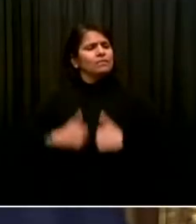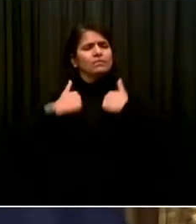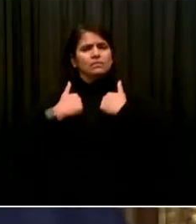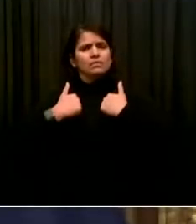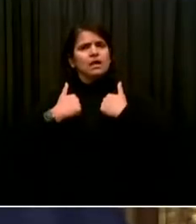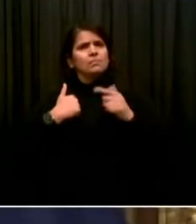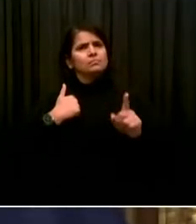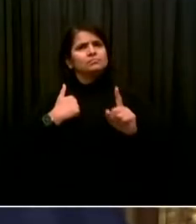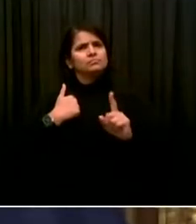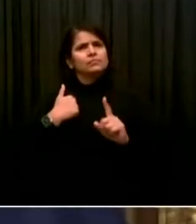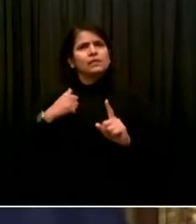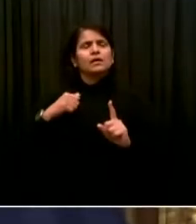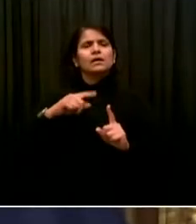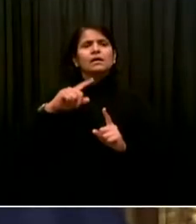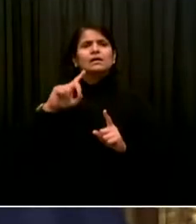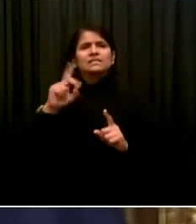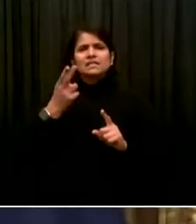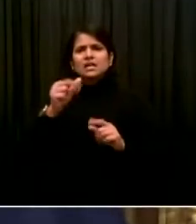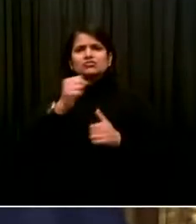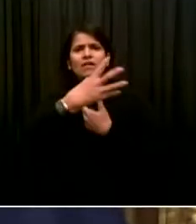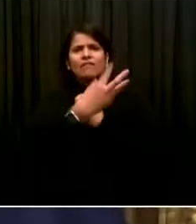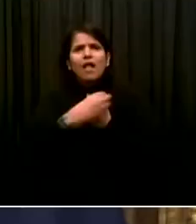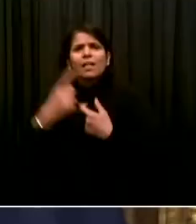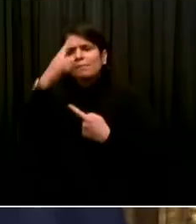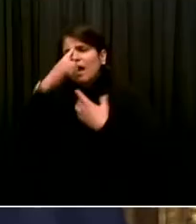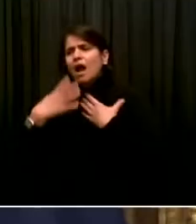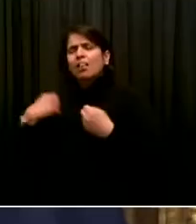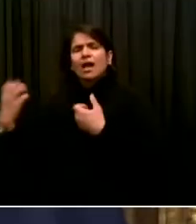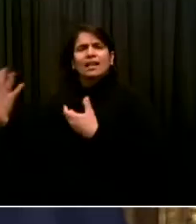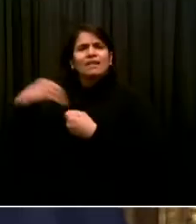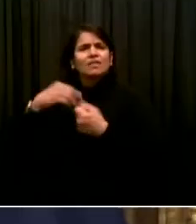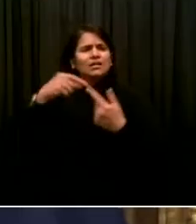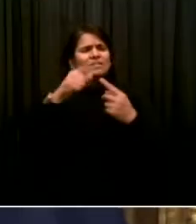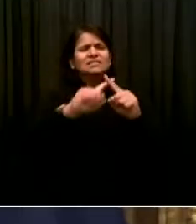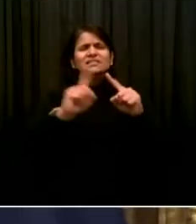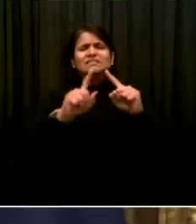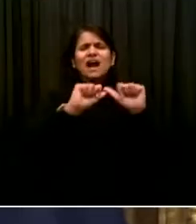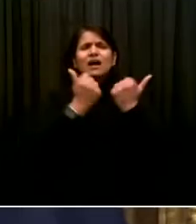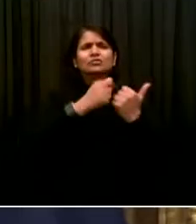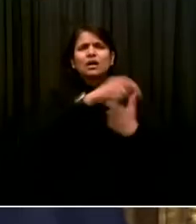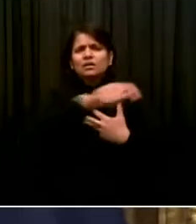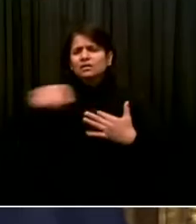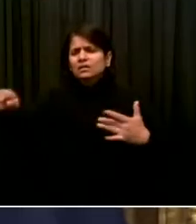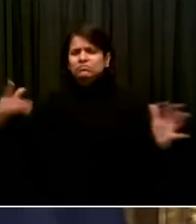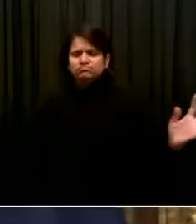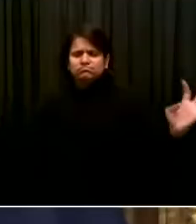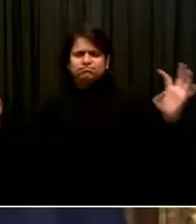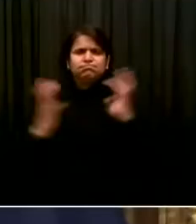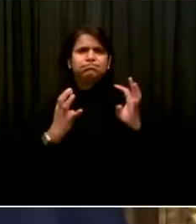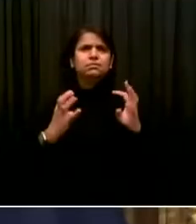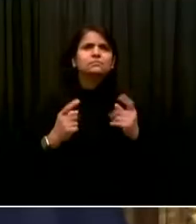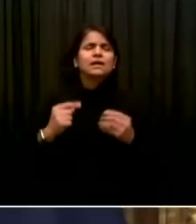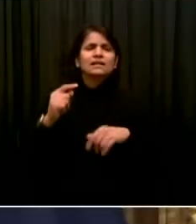DEPARTMENT, THE DEPARENTMT OF SANITATION AND DH S AS WELL AS